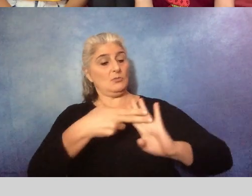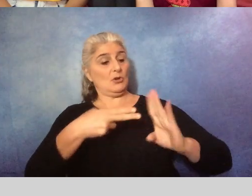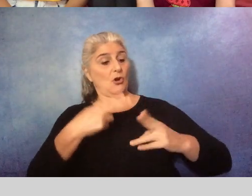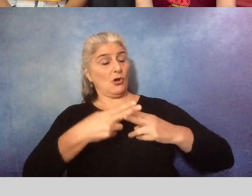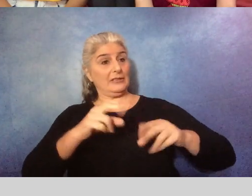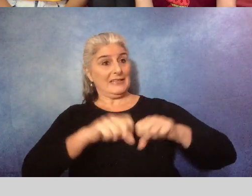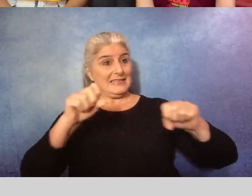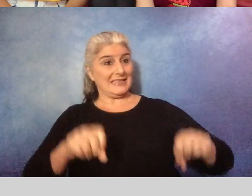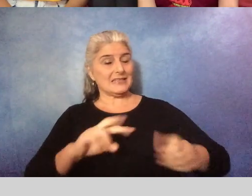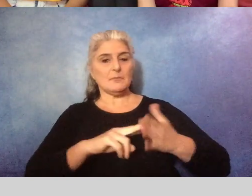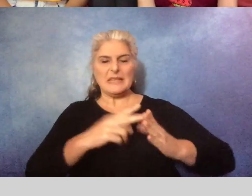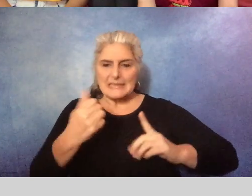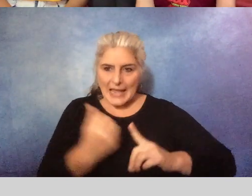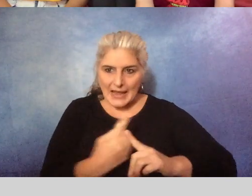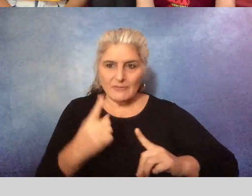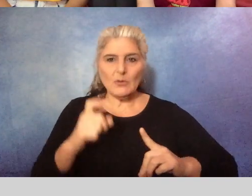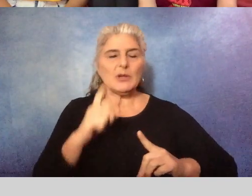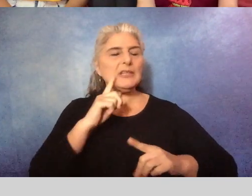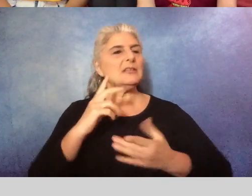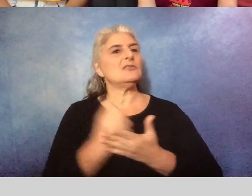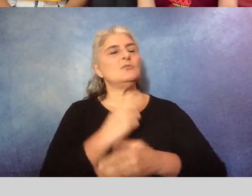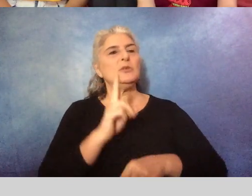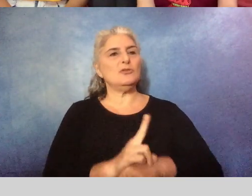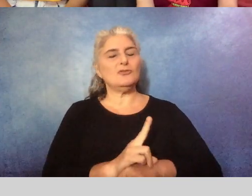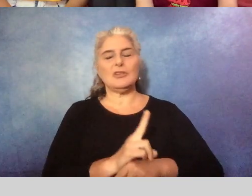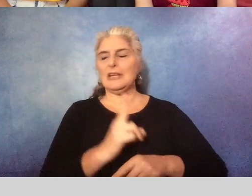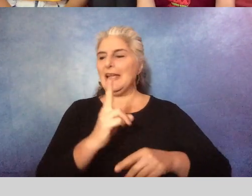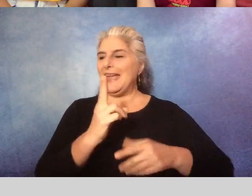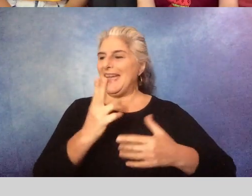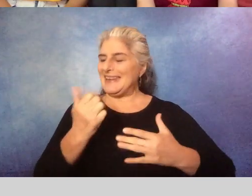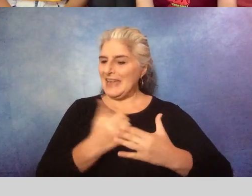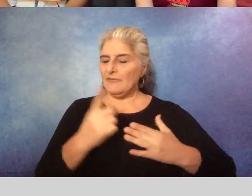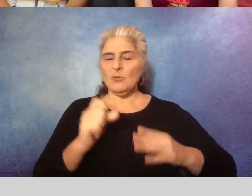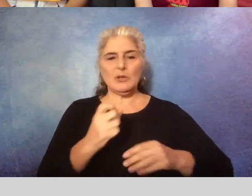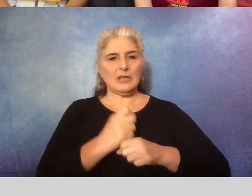it should make it easier for designers and developers to make autonomous decisions.